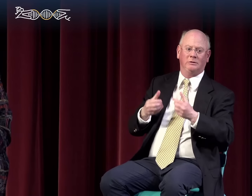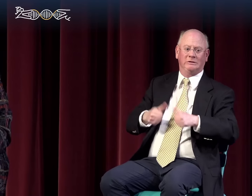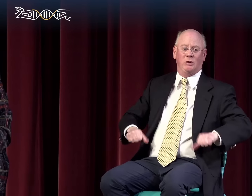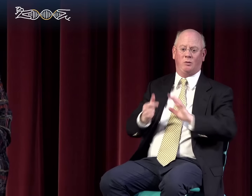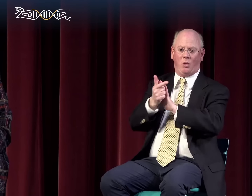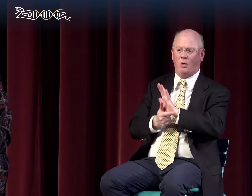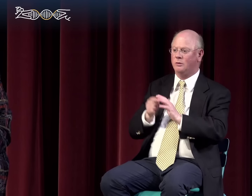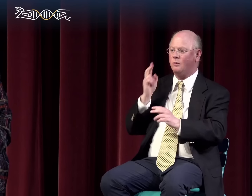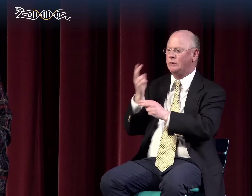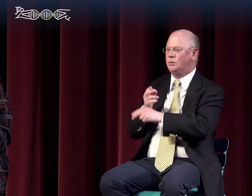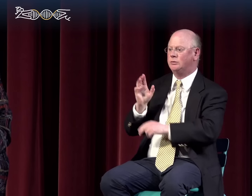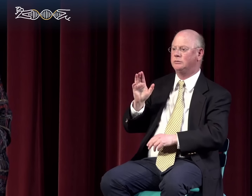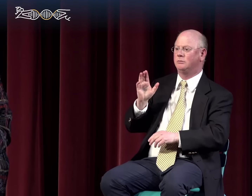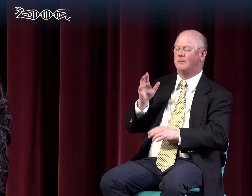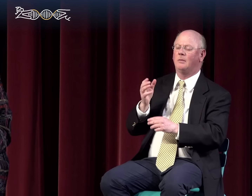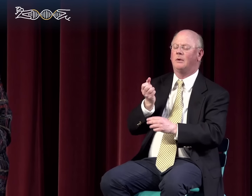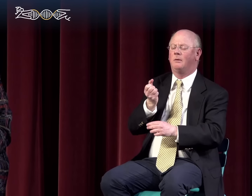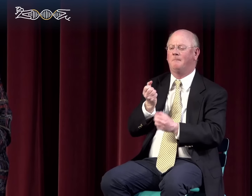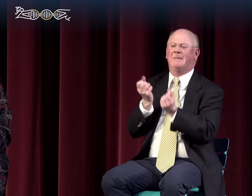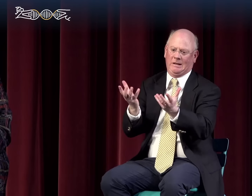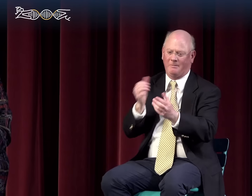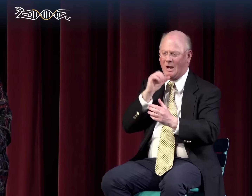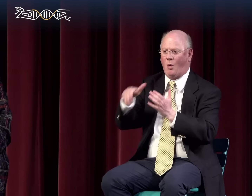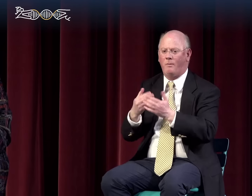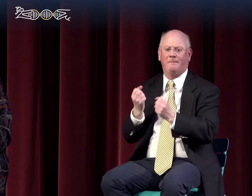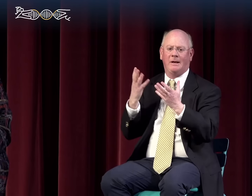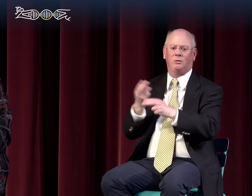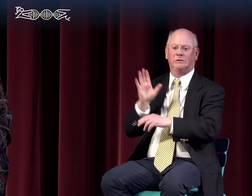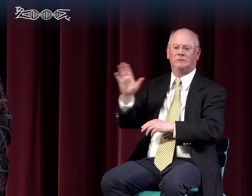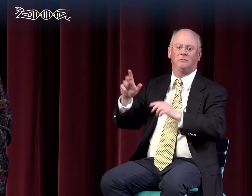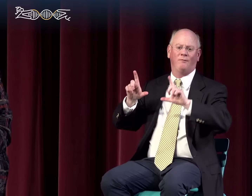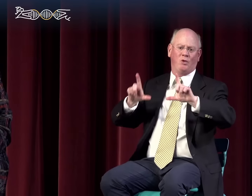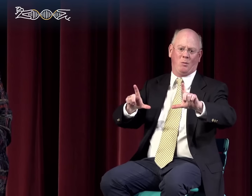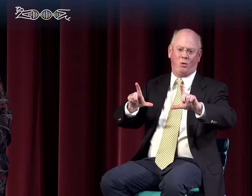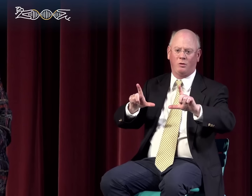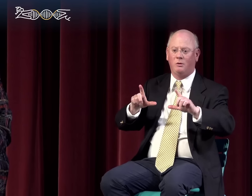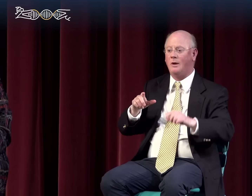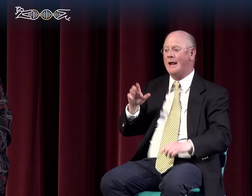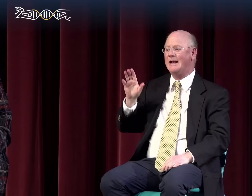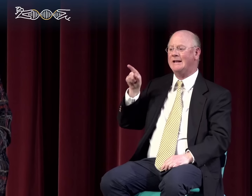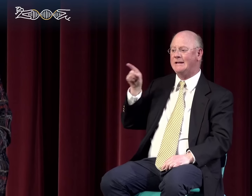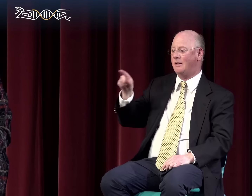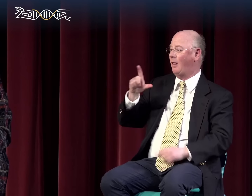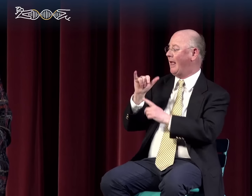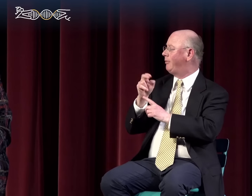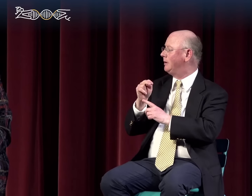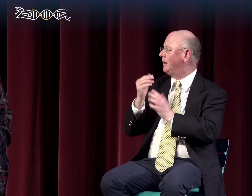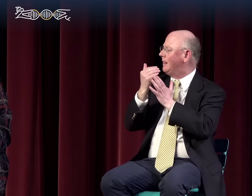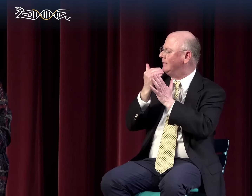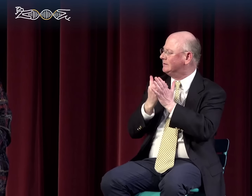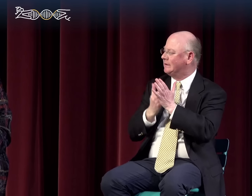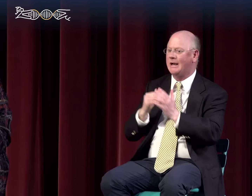If a state wanted to do sterilization law, many, not all, many used his frameworks.